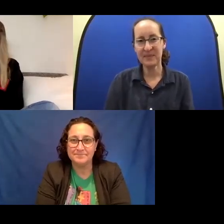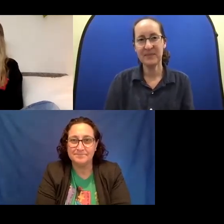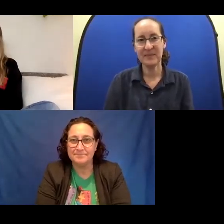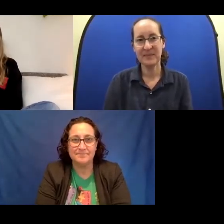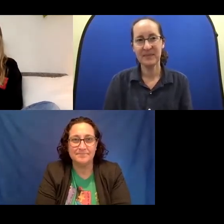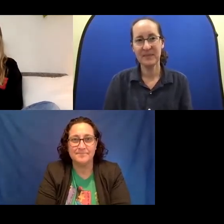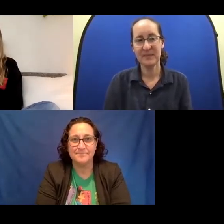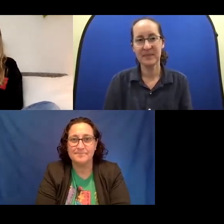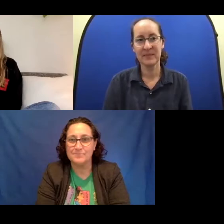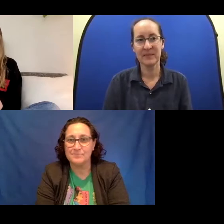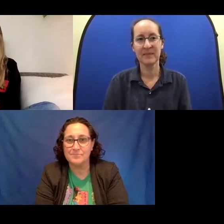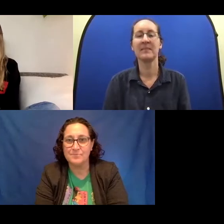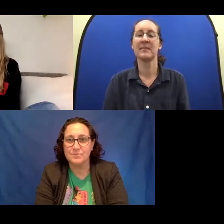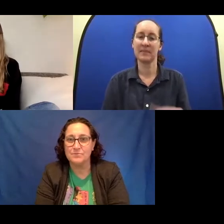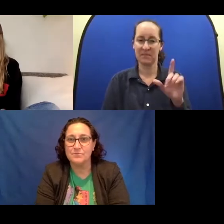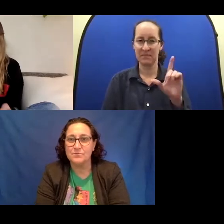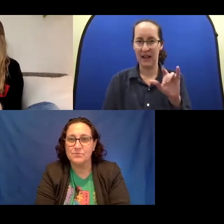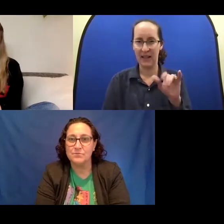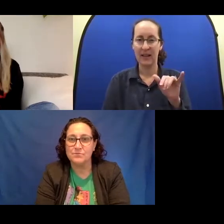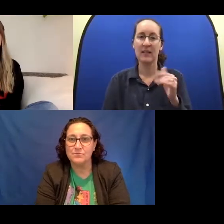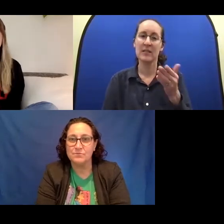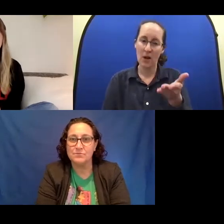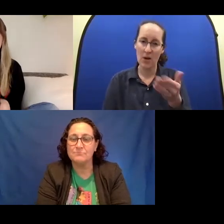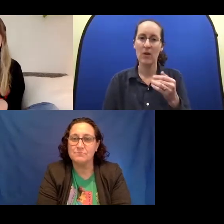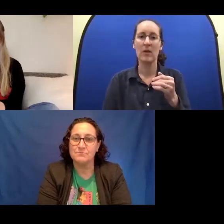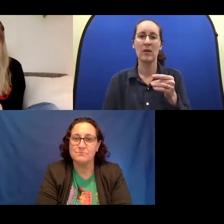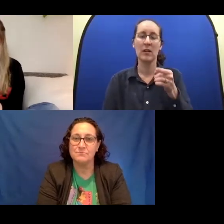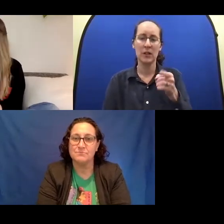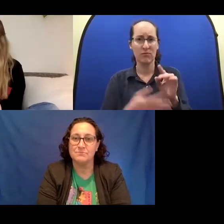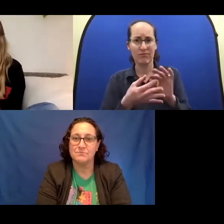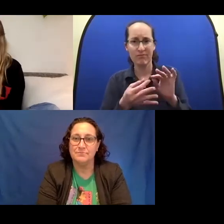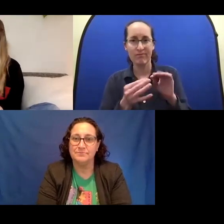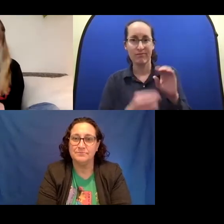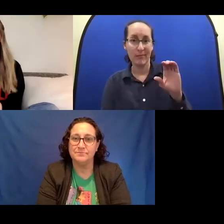So I know you've mentioned, you know, class identities, gender identities, and